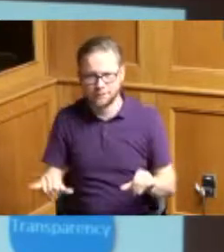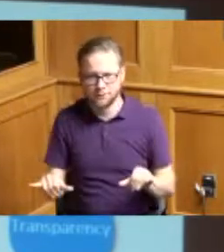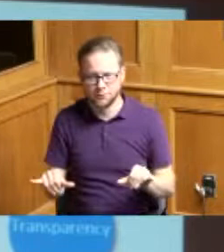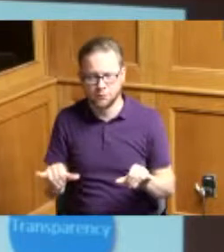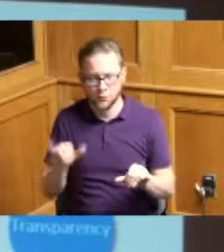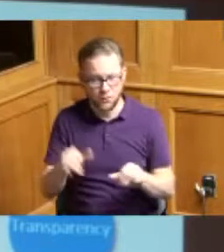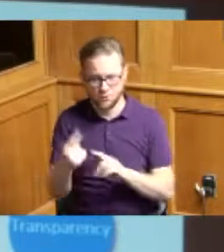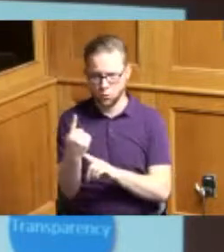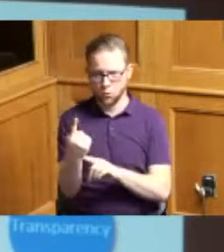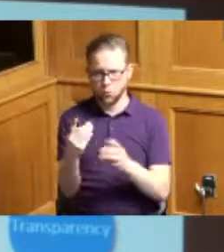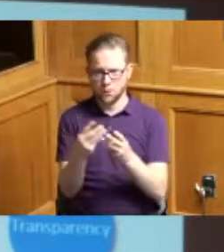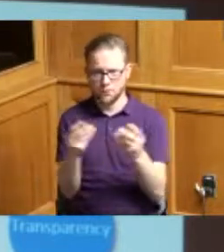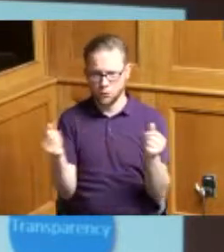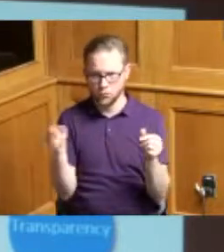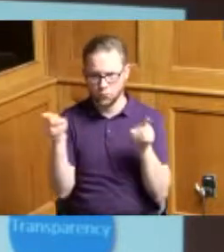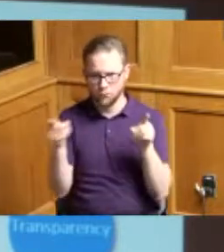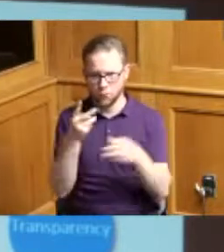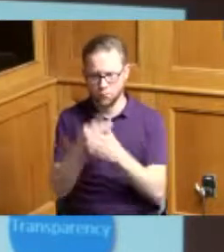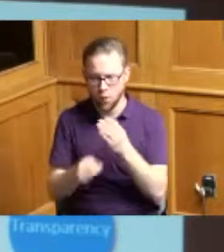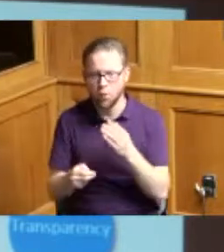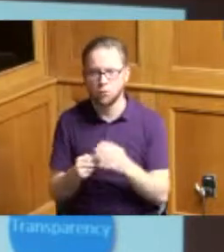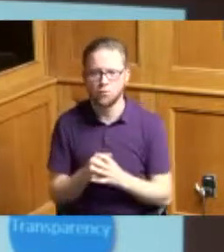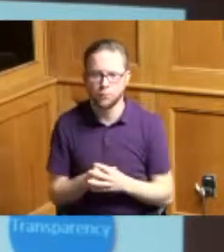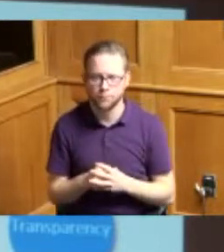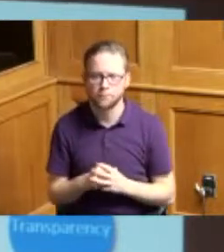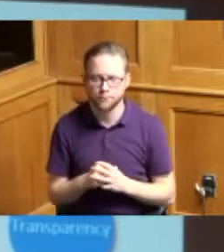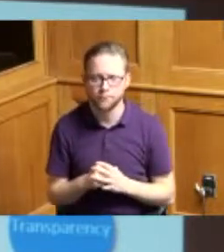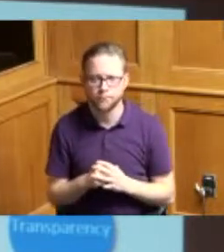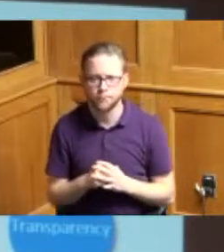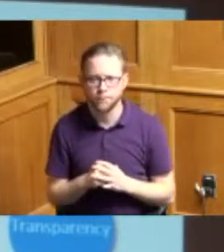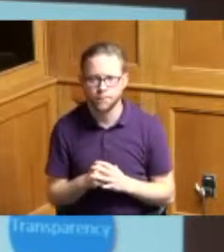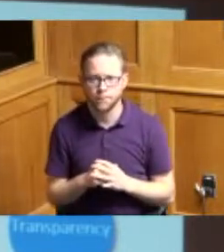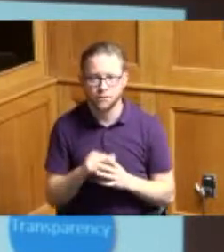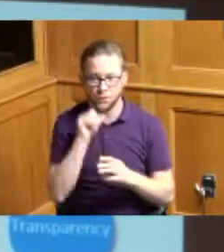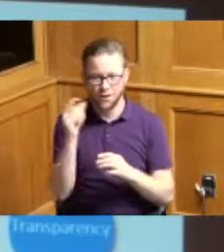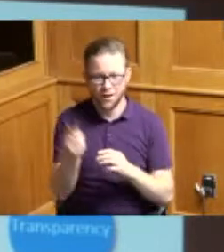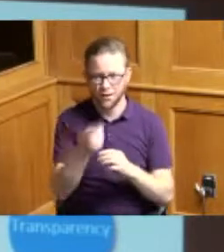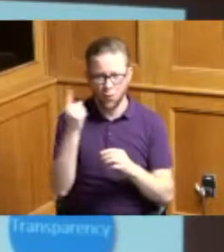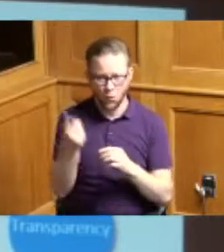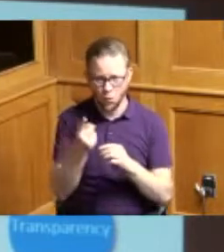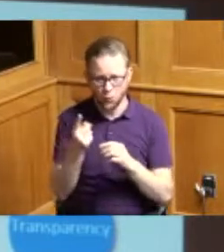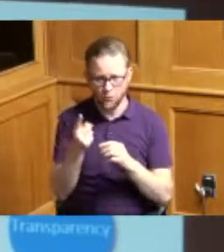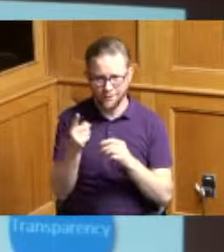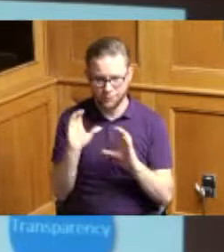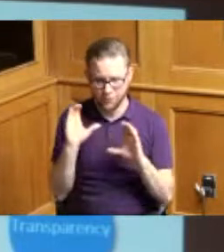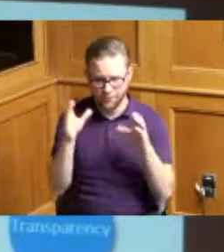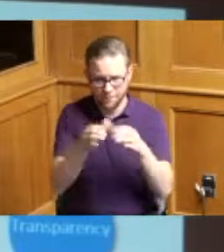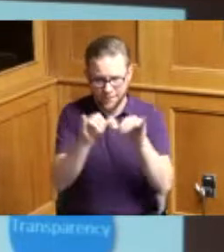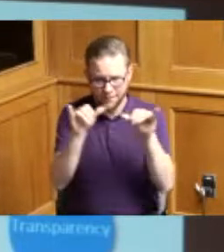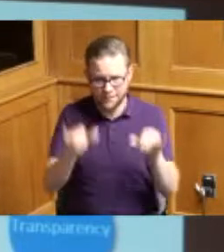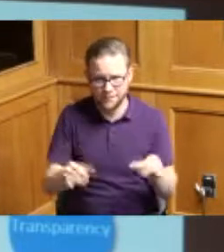we have SBUs that happen not only in the combined system it happens all throughout the system we